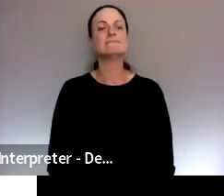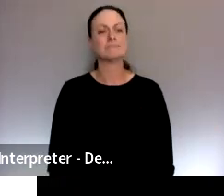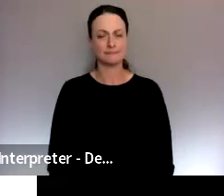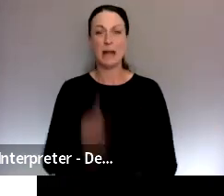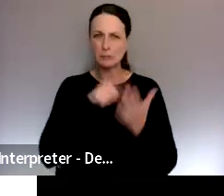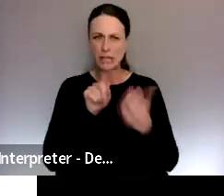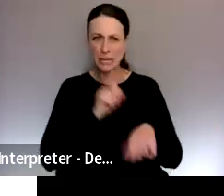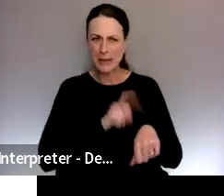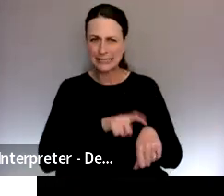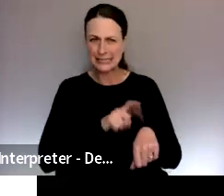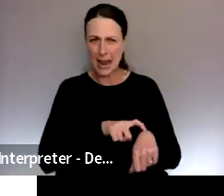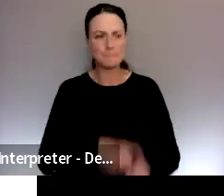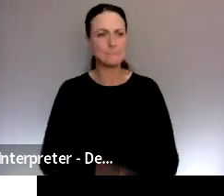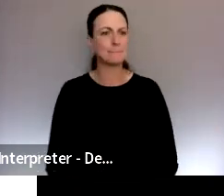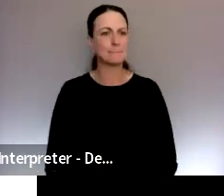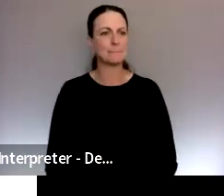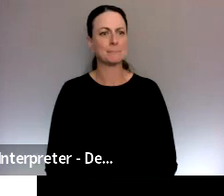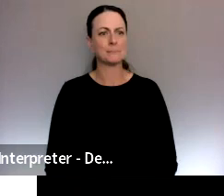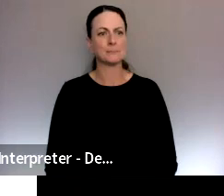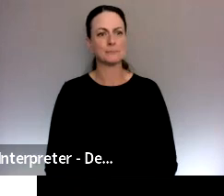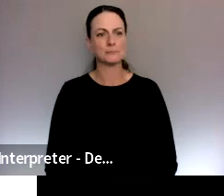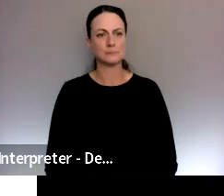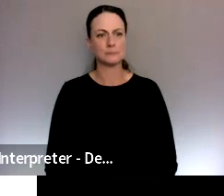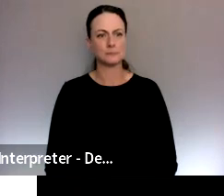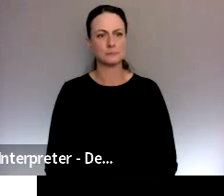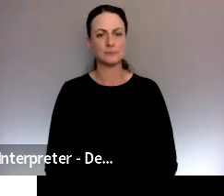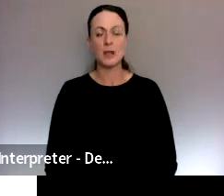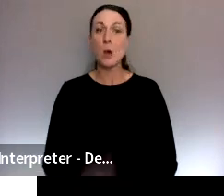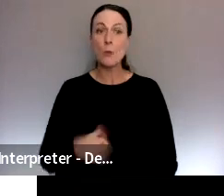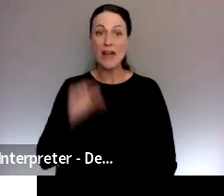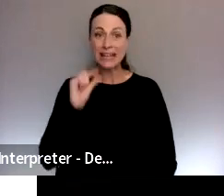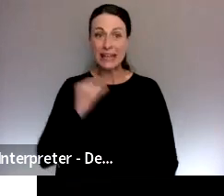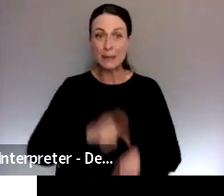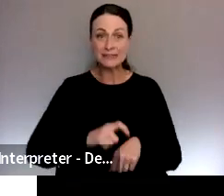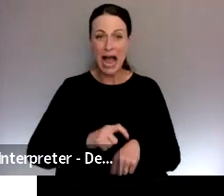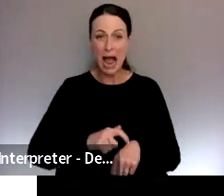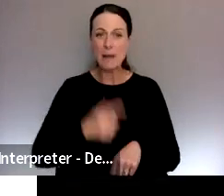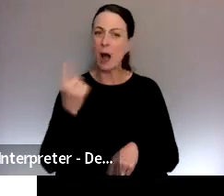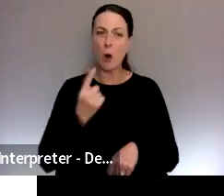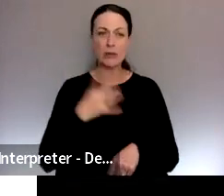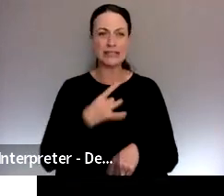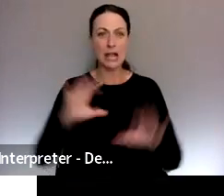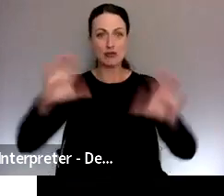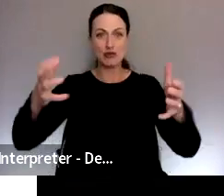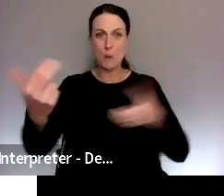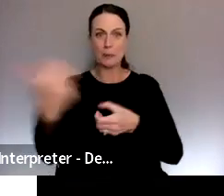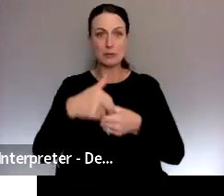I'm just checking my time here. We have a little bit of time for... I always like to do group participation,